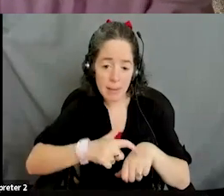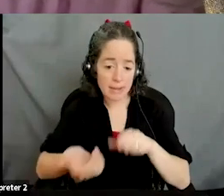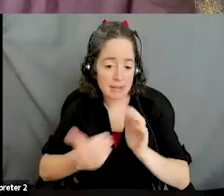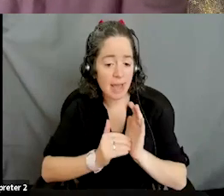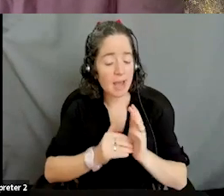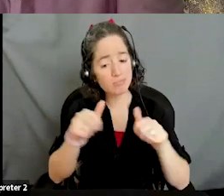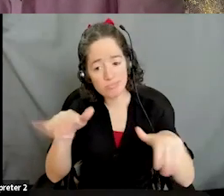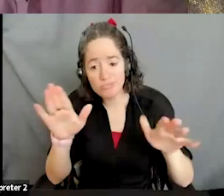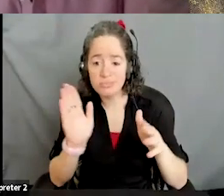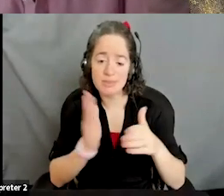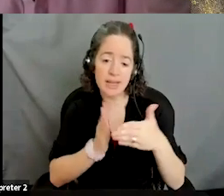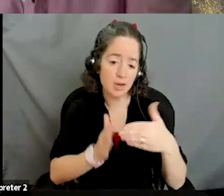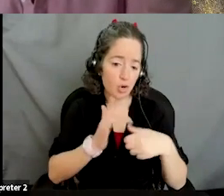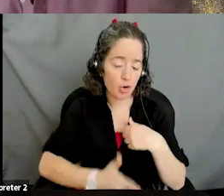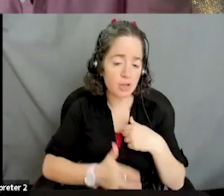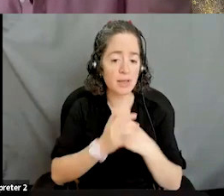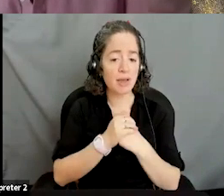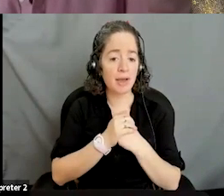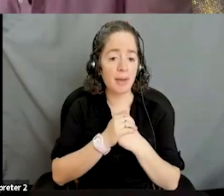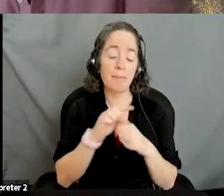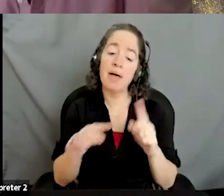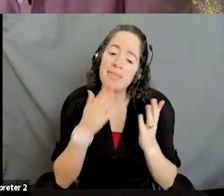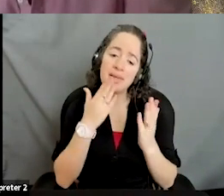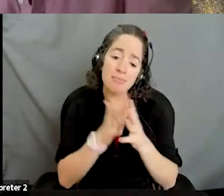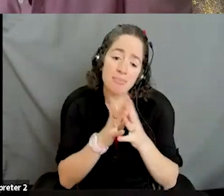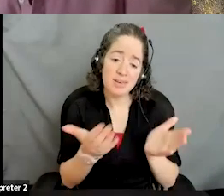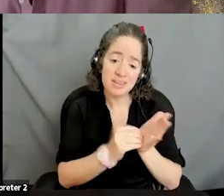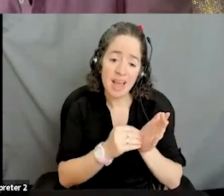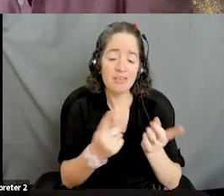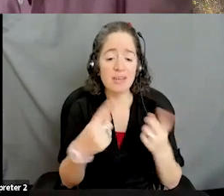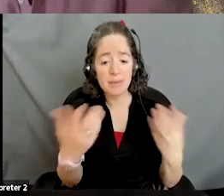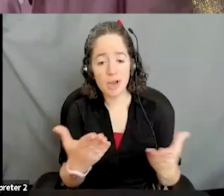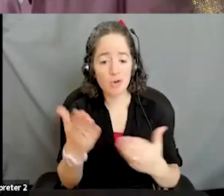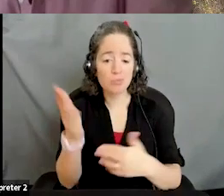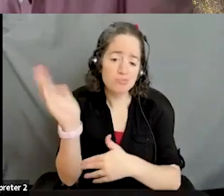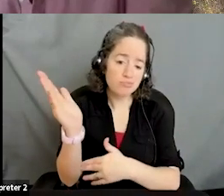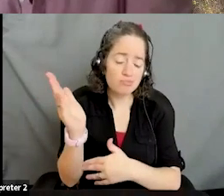Thank you again so much for sharing your experience and answering everyone's questions.